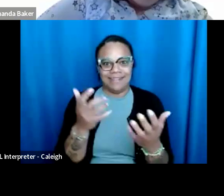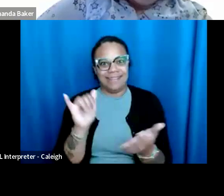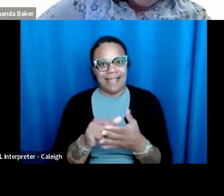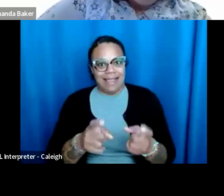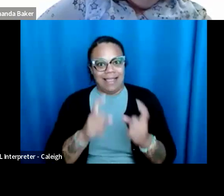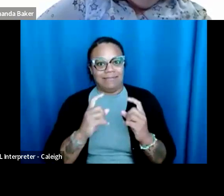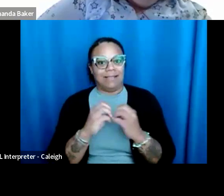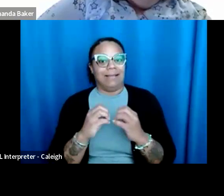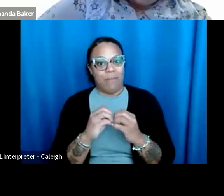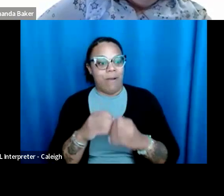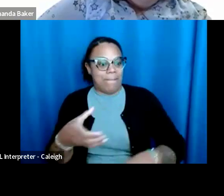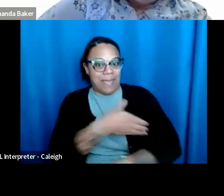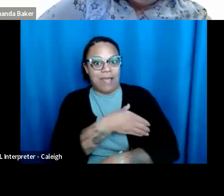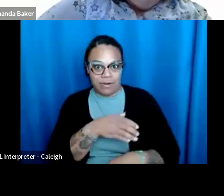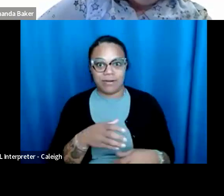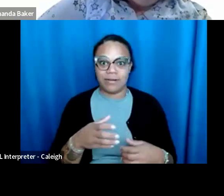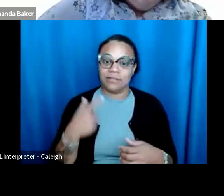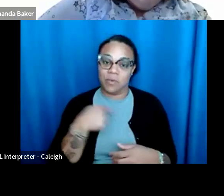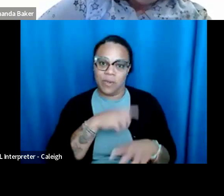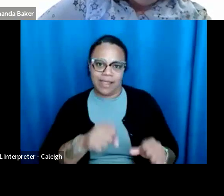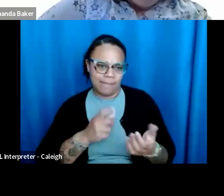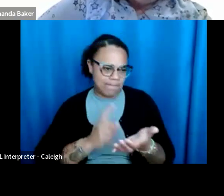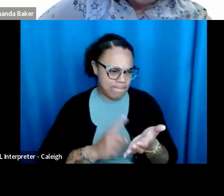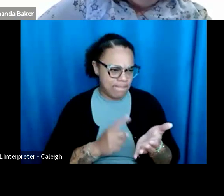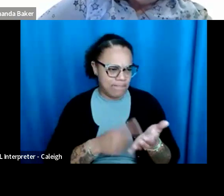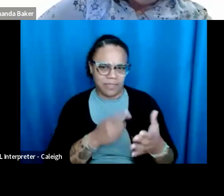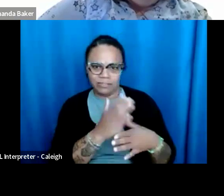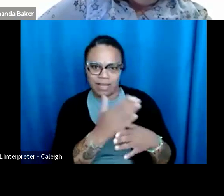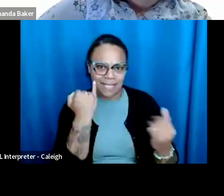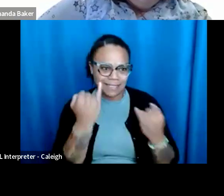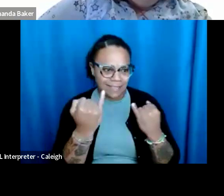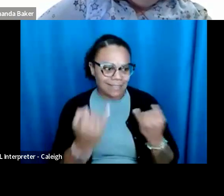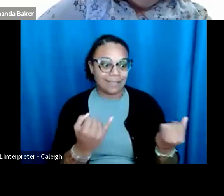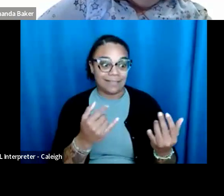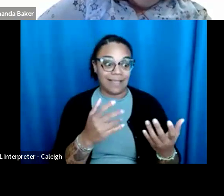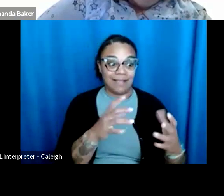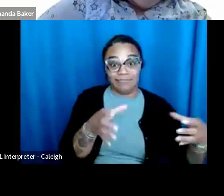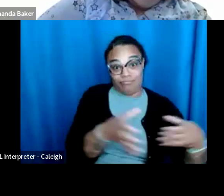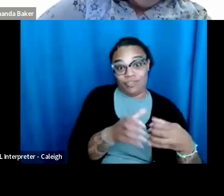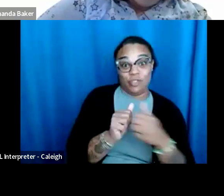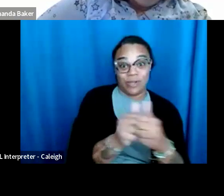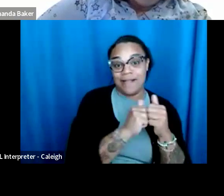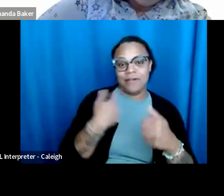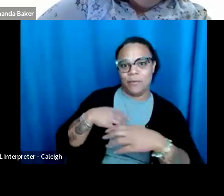to kind of bounce things off of is how we get change made. I also think it's important for us to know our rights.